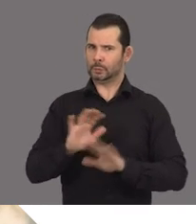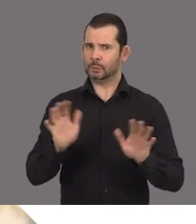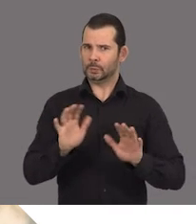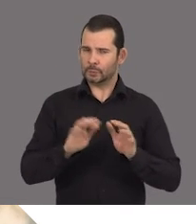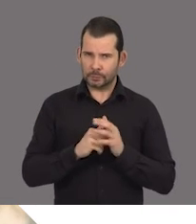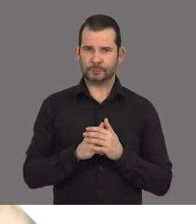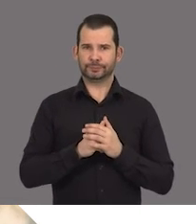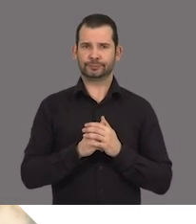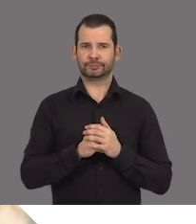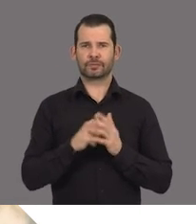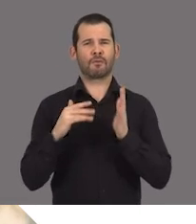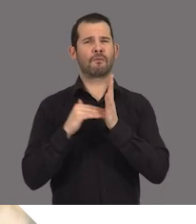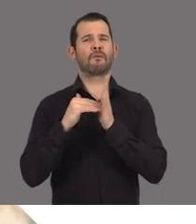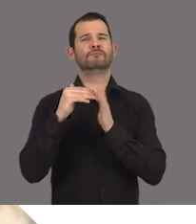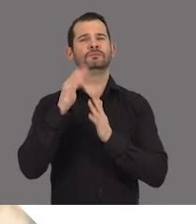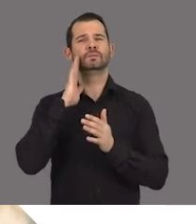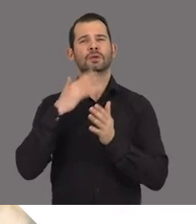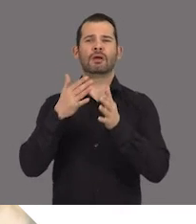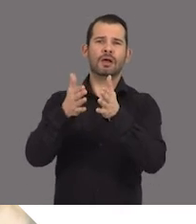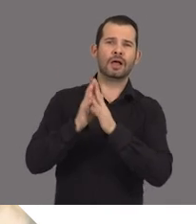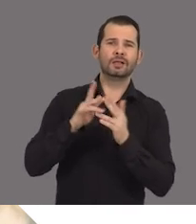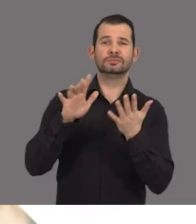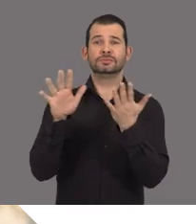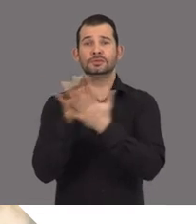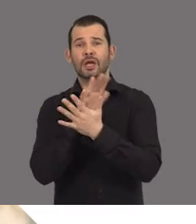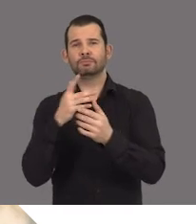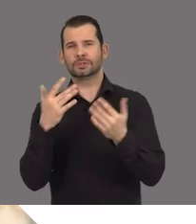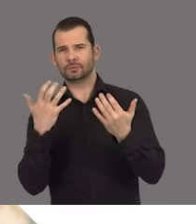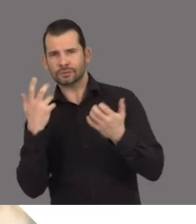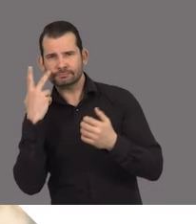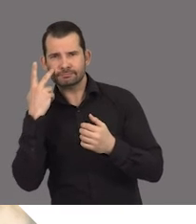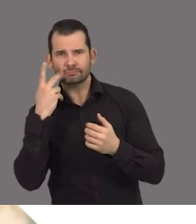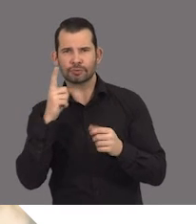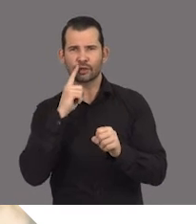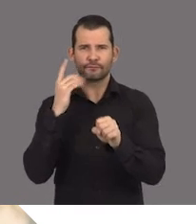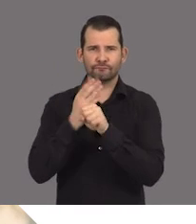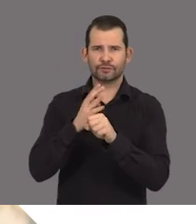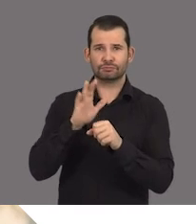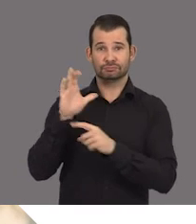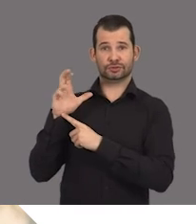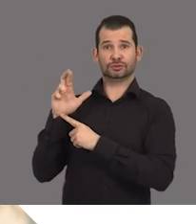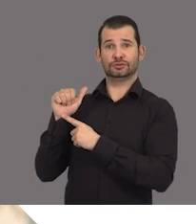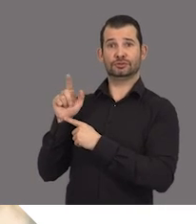Often, we will ask for documents to confirm that the CRA has the